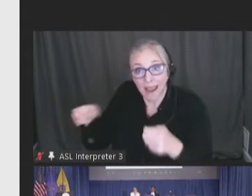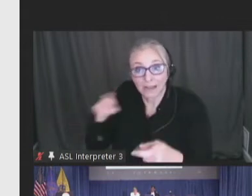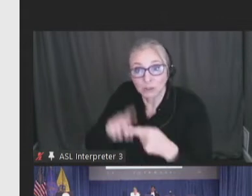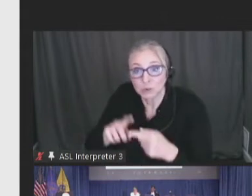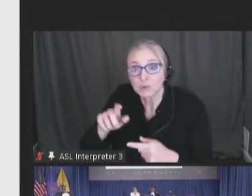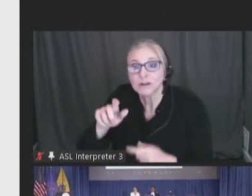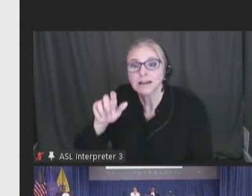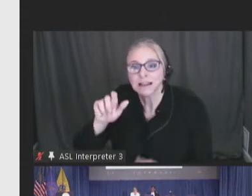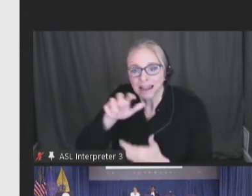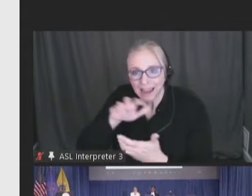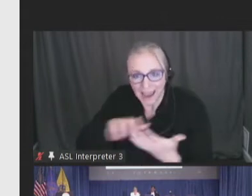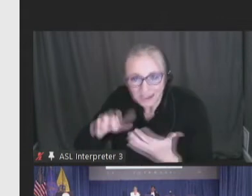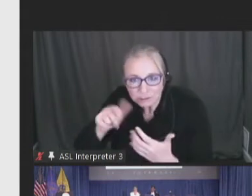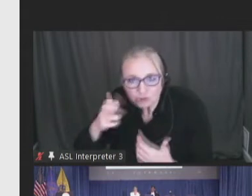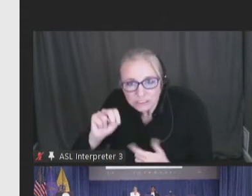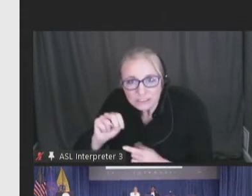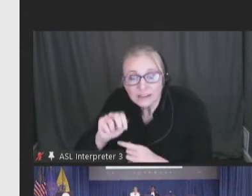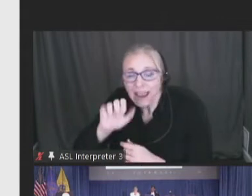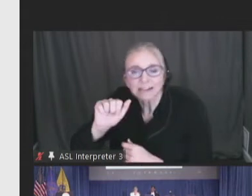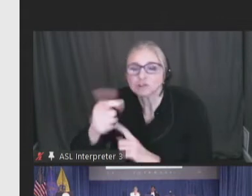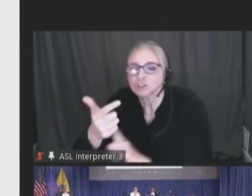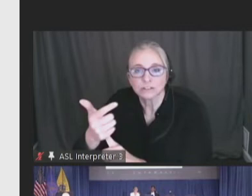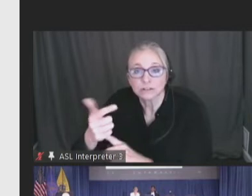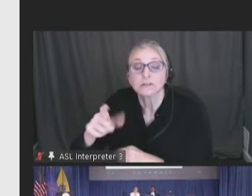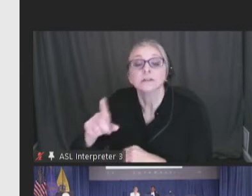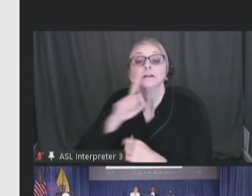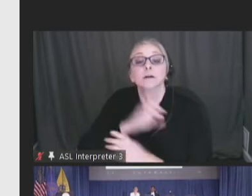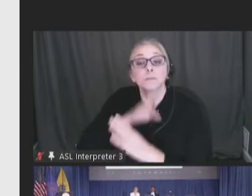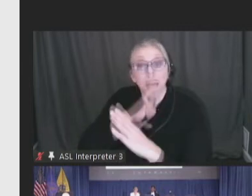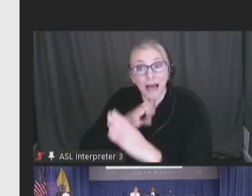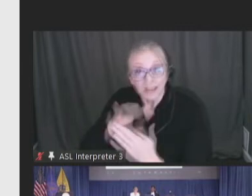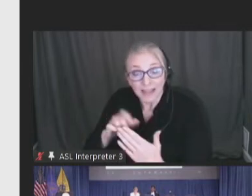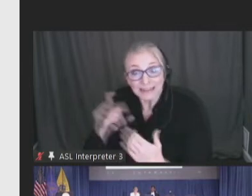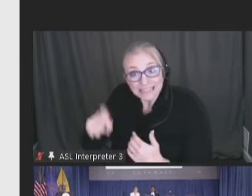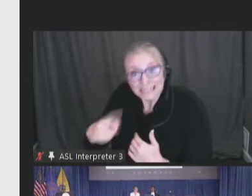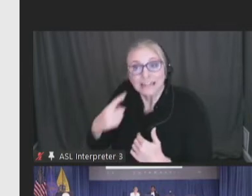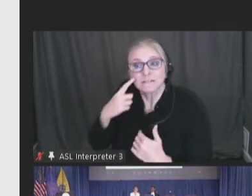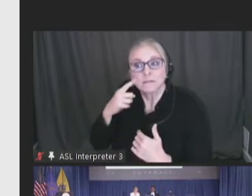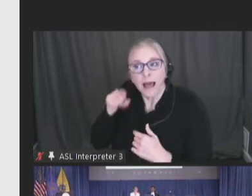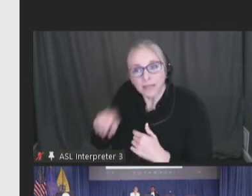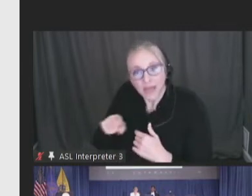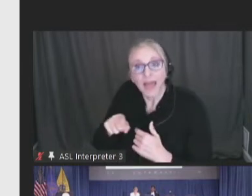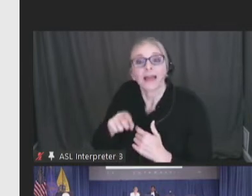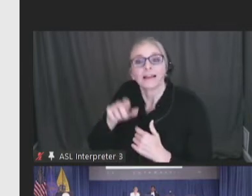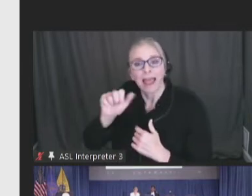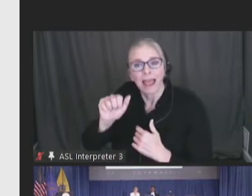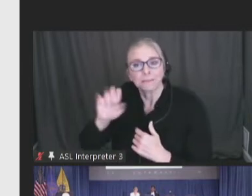and blocks the important activities mediated by this -- by the antibody. So, this cartoon